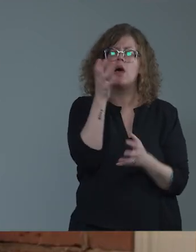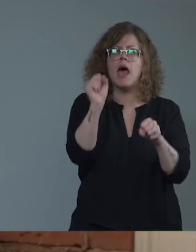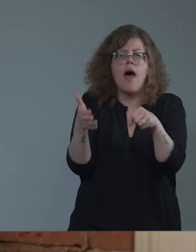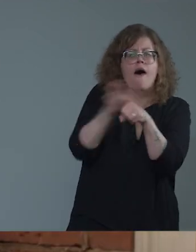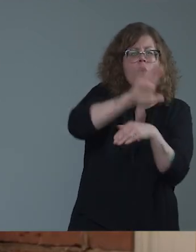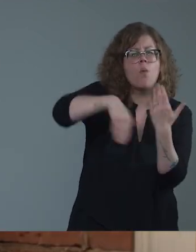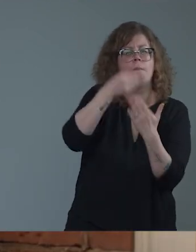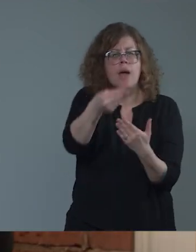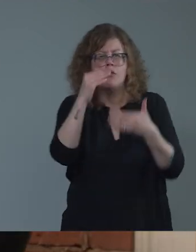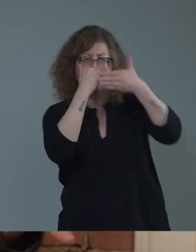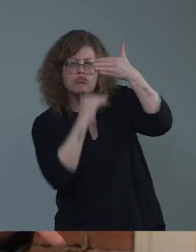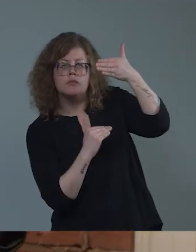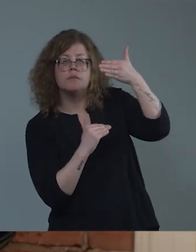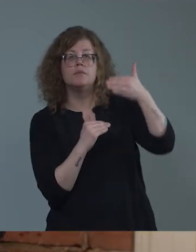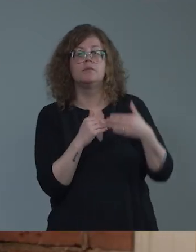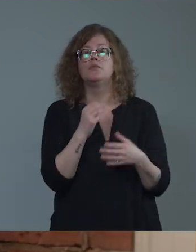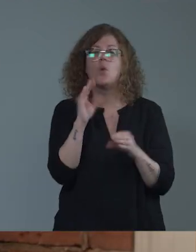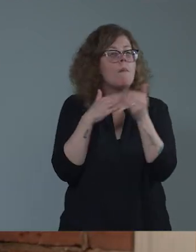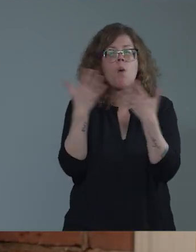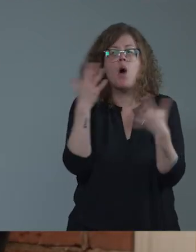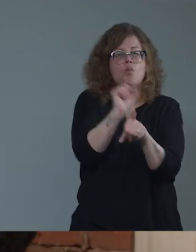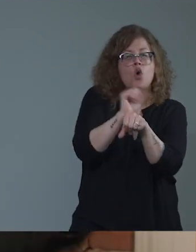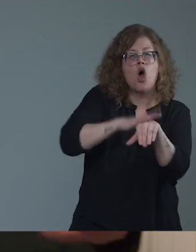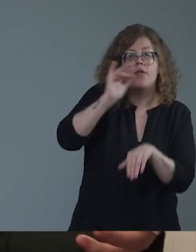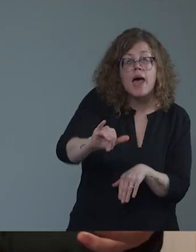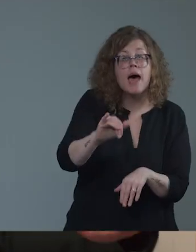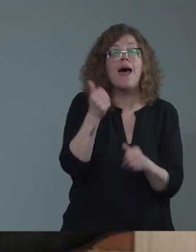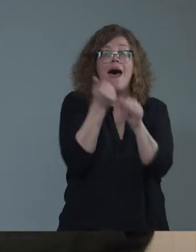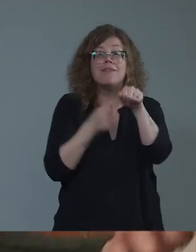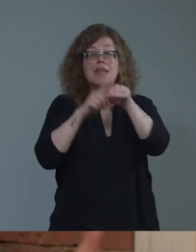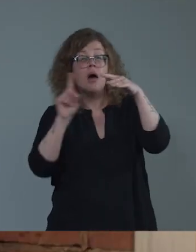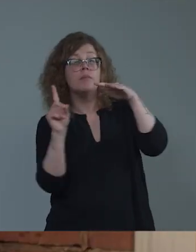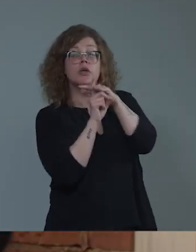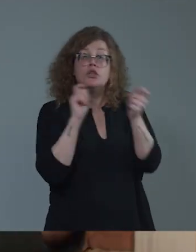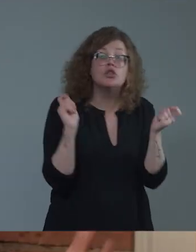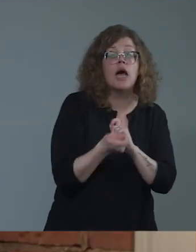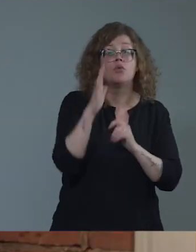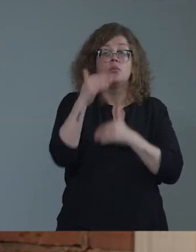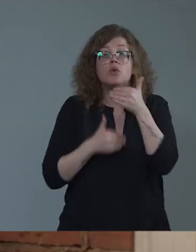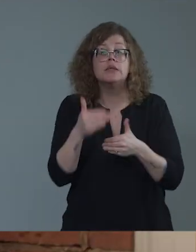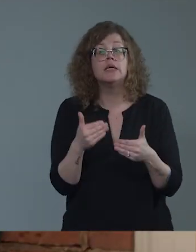sure that you have the room to adapt and change the process based on what the community needs,